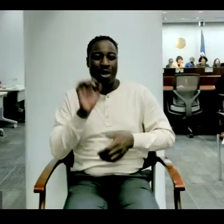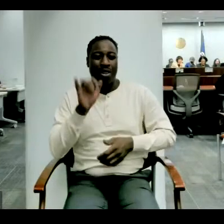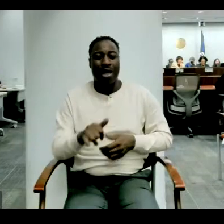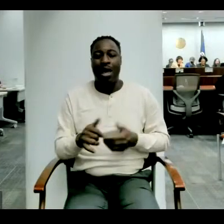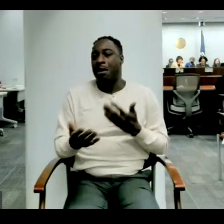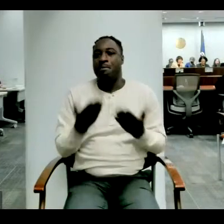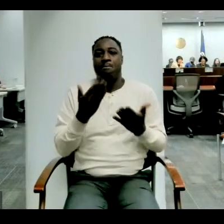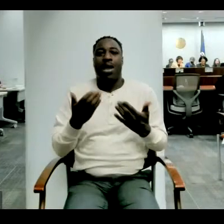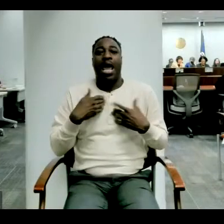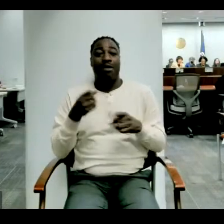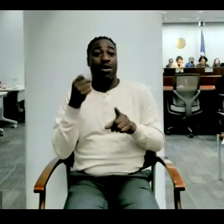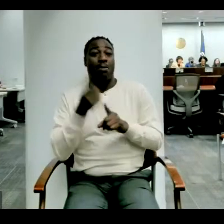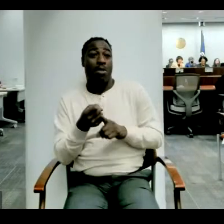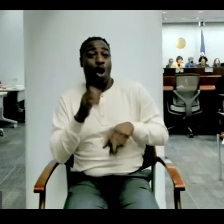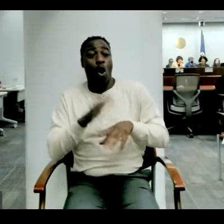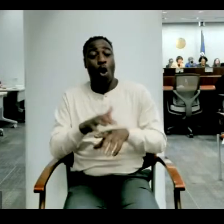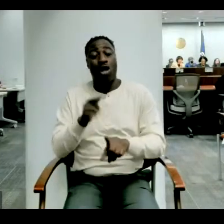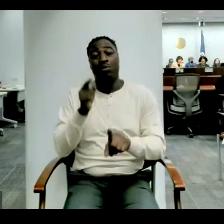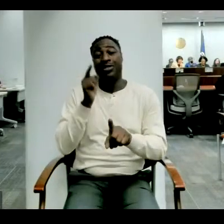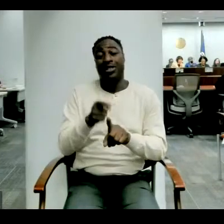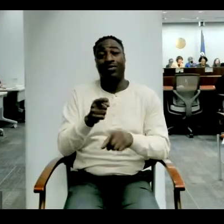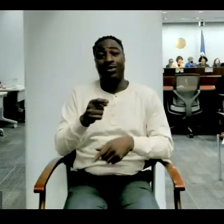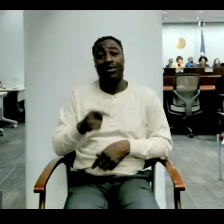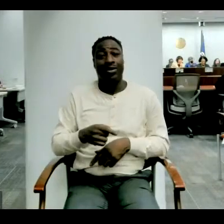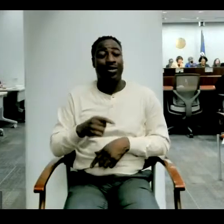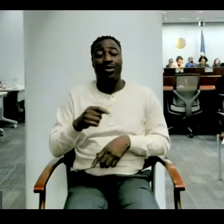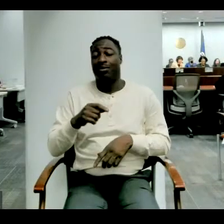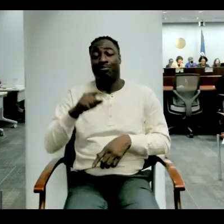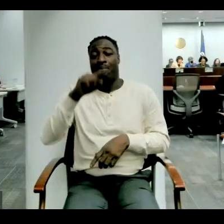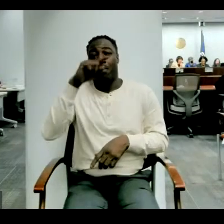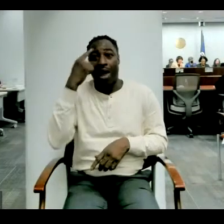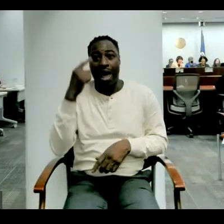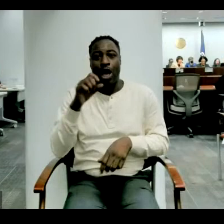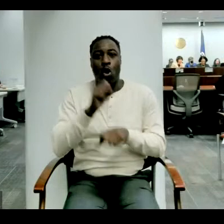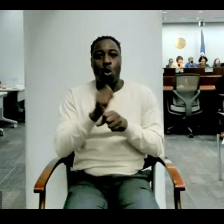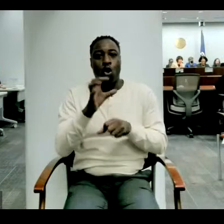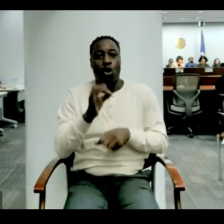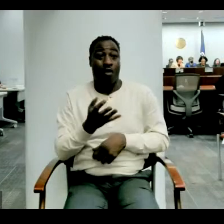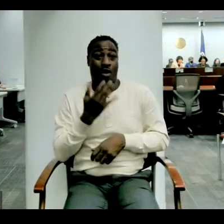have an impact particularly on Black and other workers of color. Can you talk a little more about that?